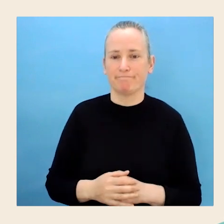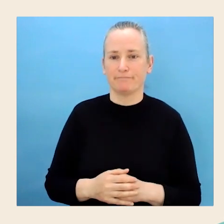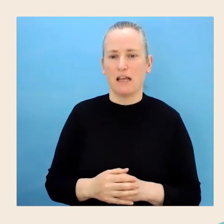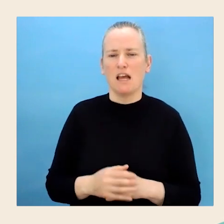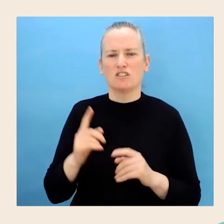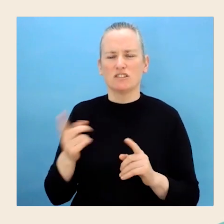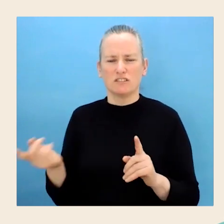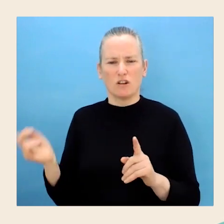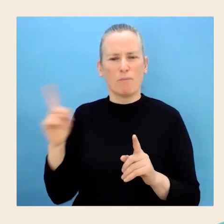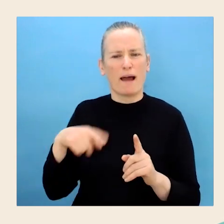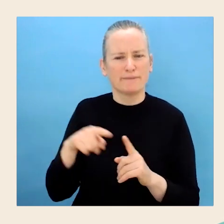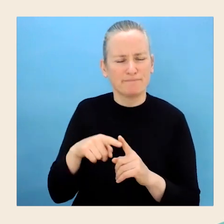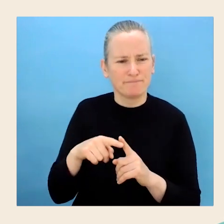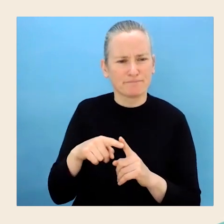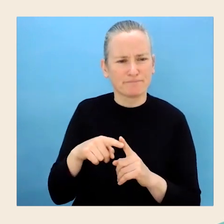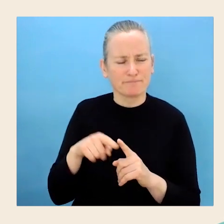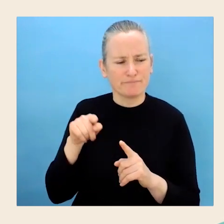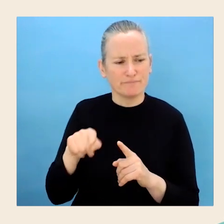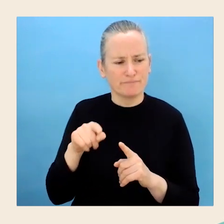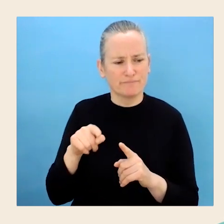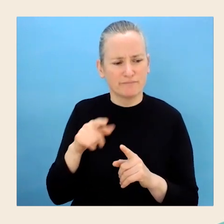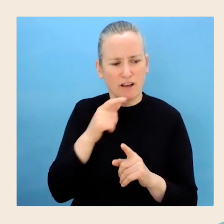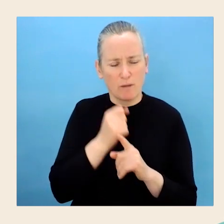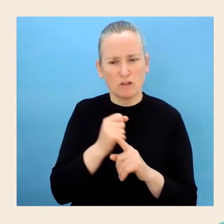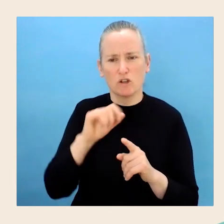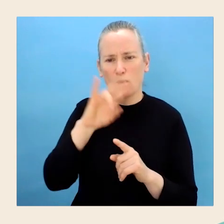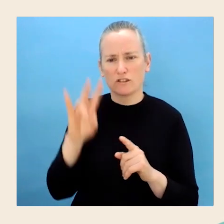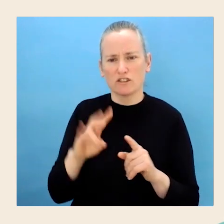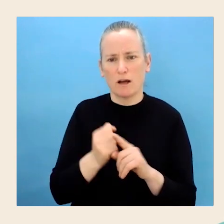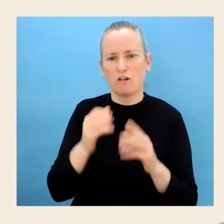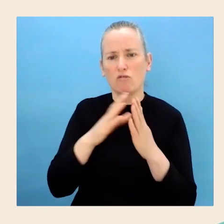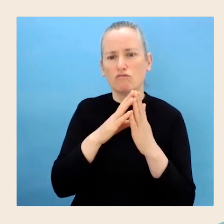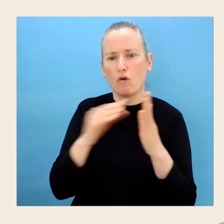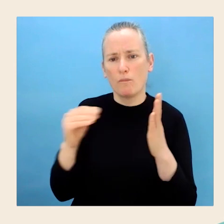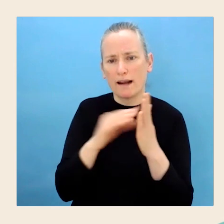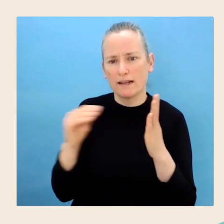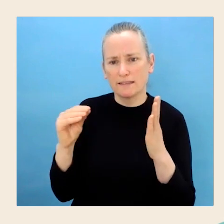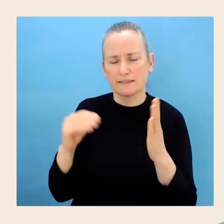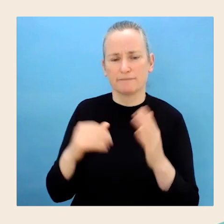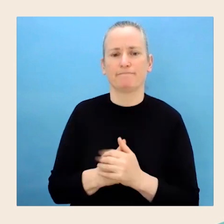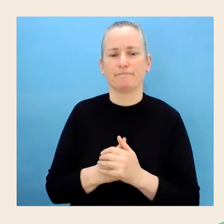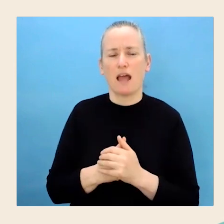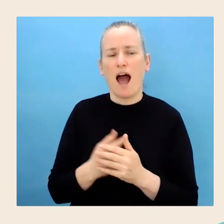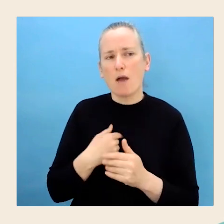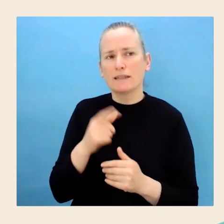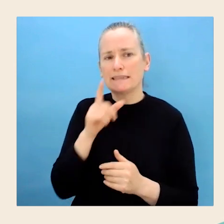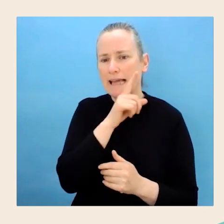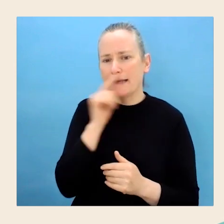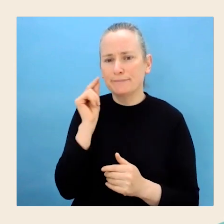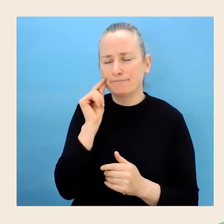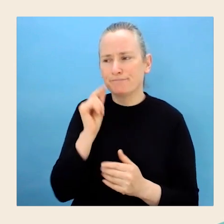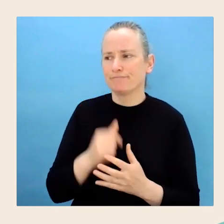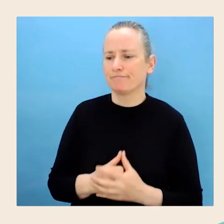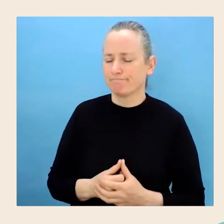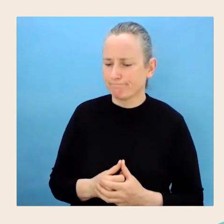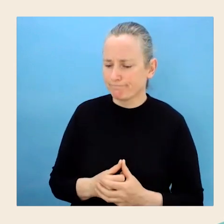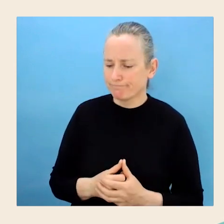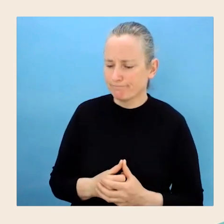a little bit about your question about role models. I would say that instead of using the word role model,